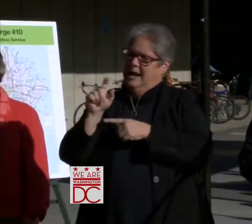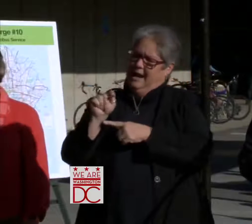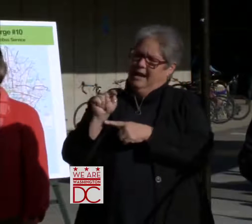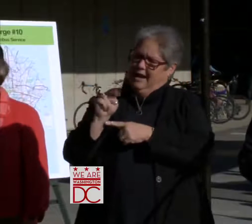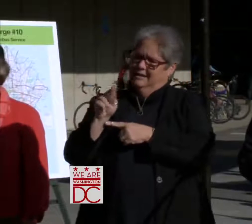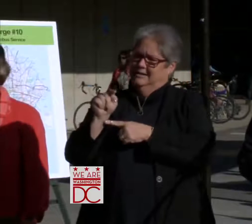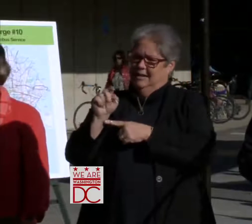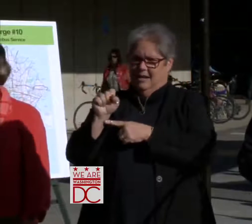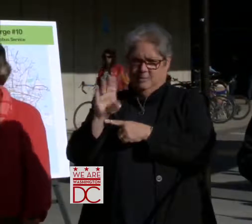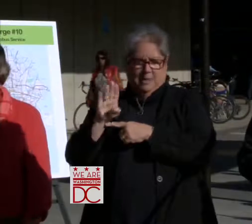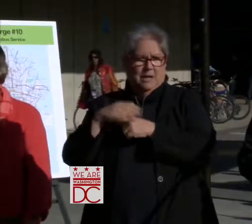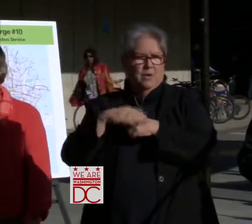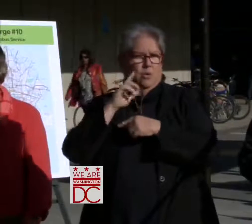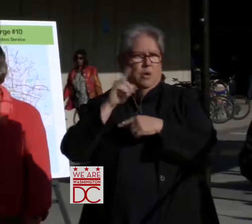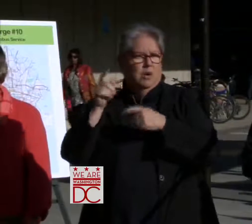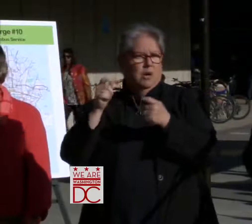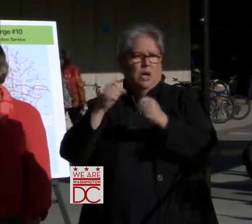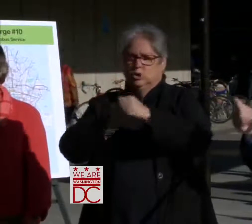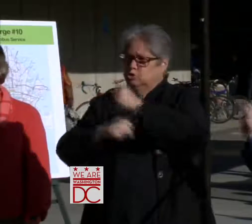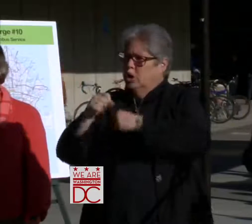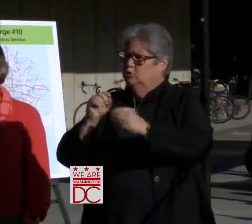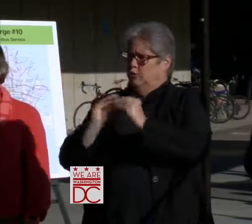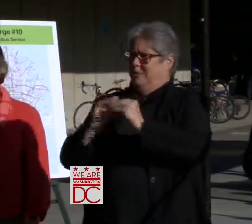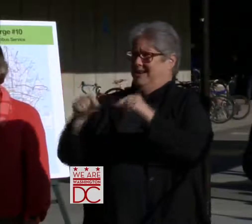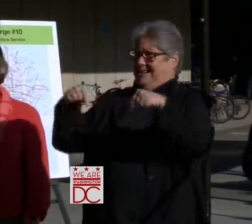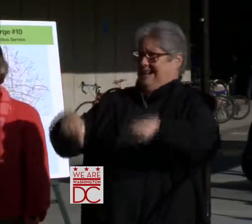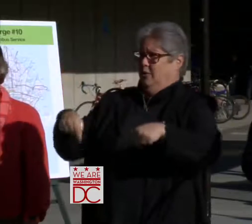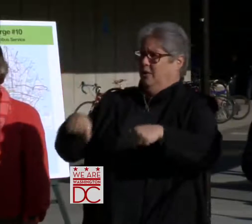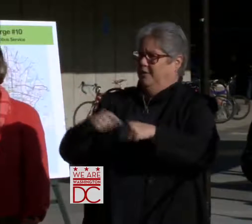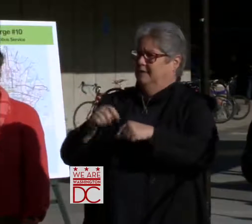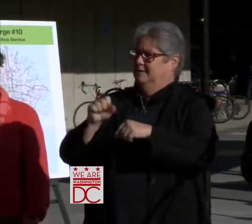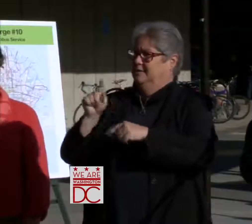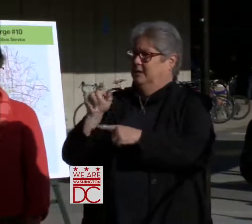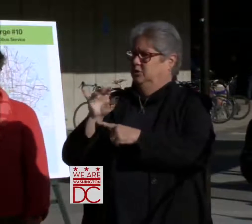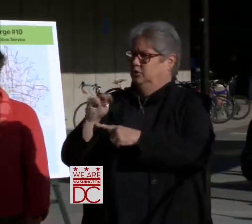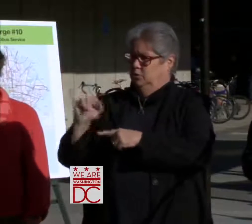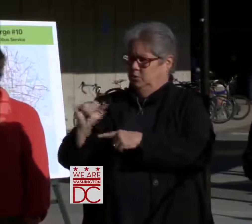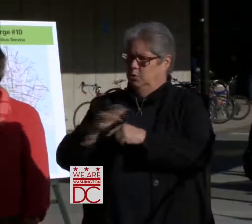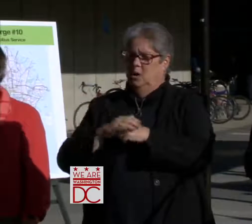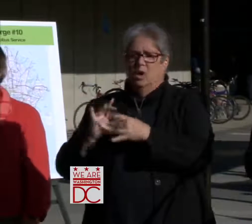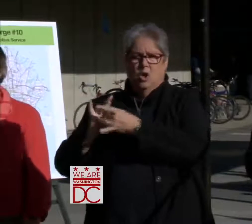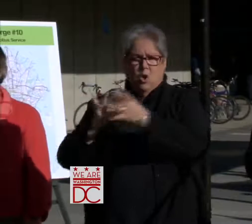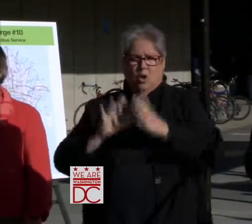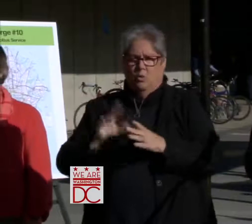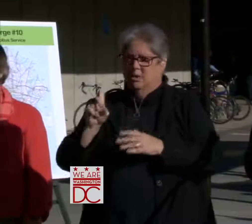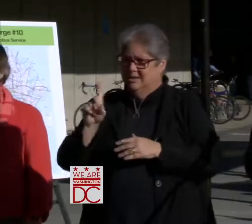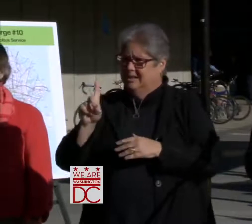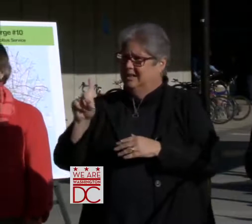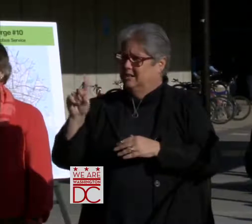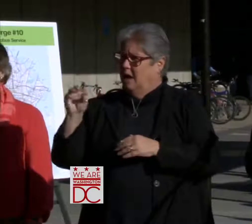AND WE WILL BE DOING STRUCTURAL REPAIRS RIGHT HERE AT RHODE ISLAND STATION. WE WILL BE COORDINATING WITH DDOT TO ALLOW REPAIRS ON